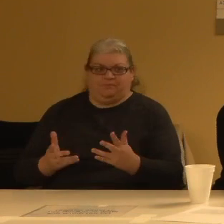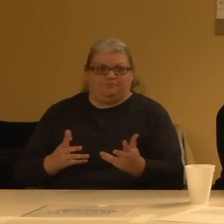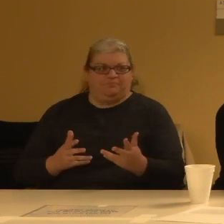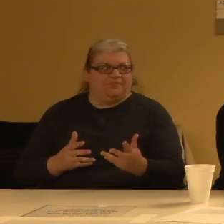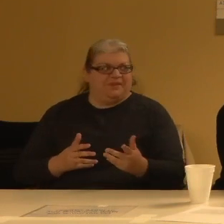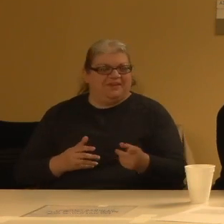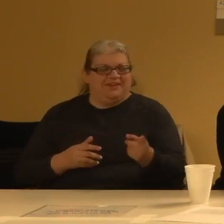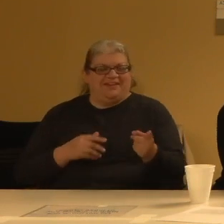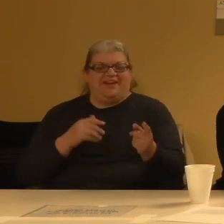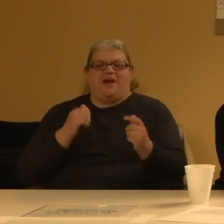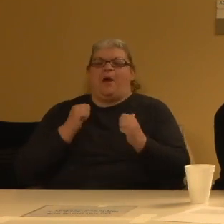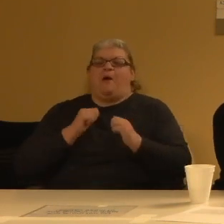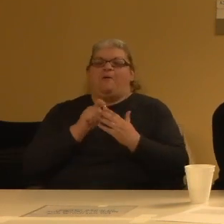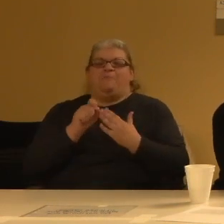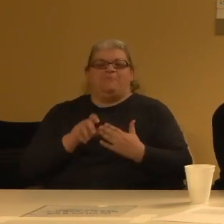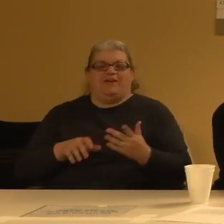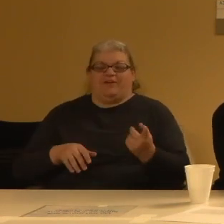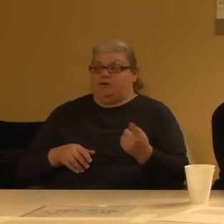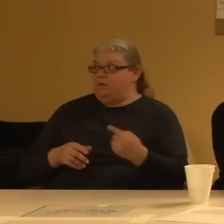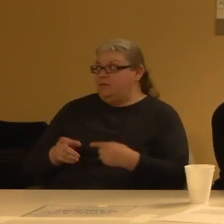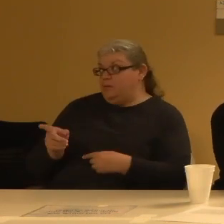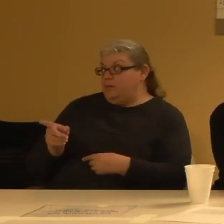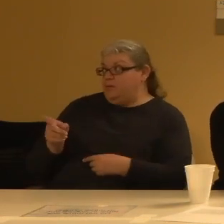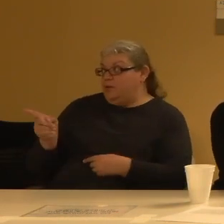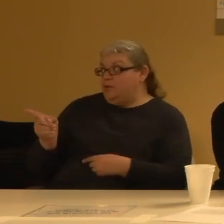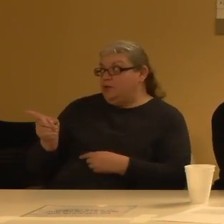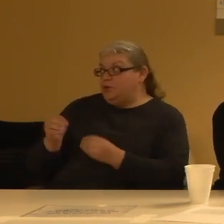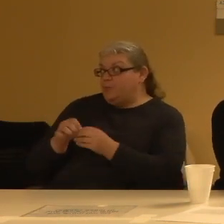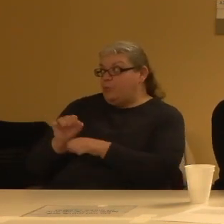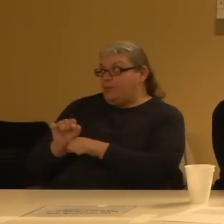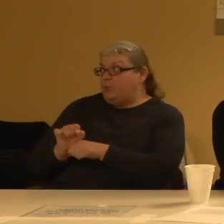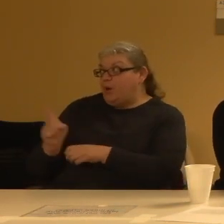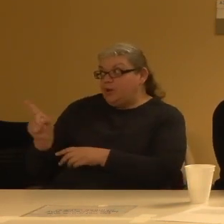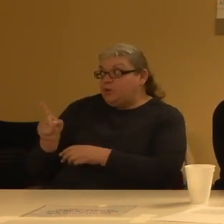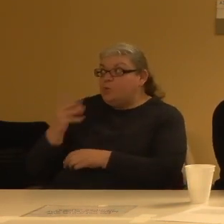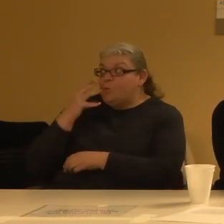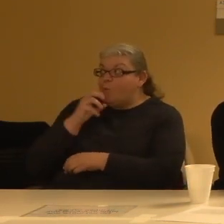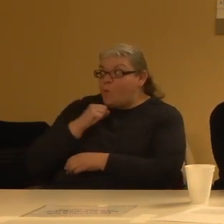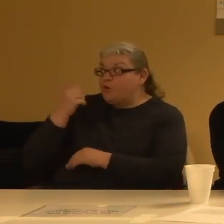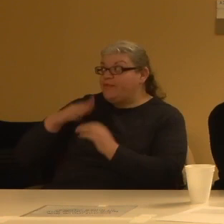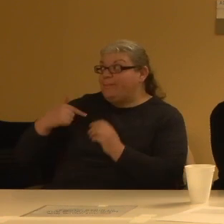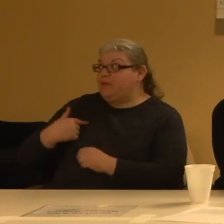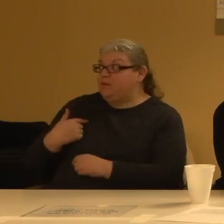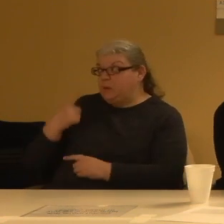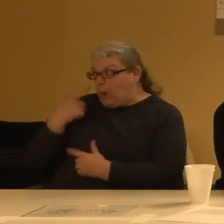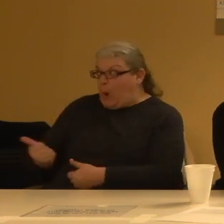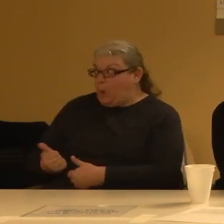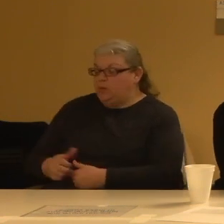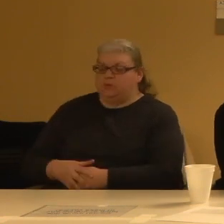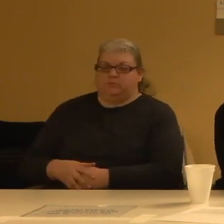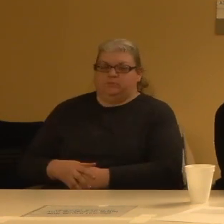"You are both more employed and older than I am, go." And I was like, "Okay." But like there were no,